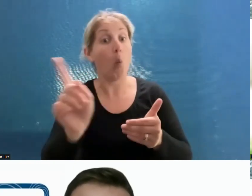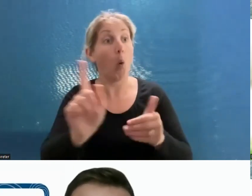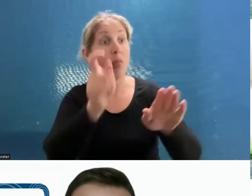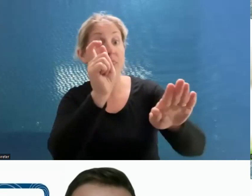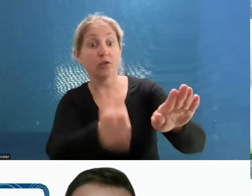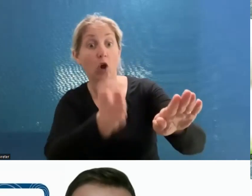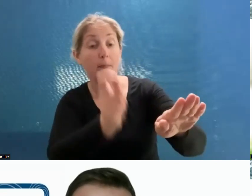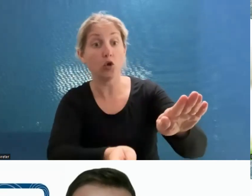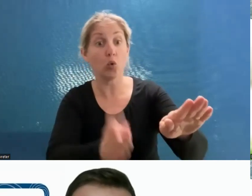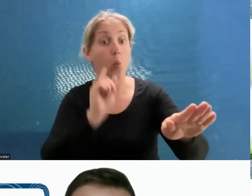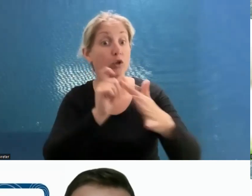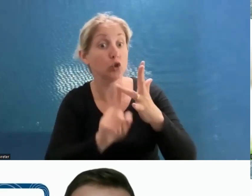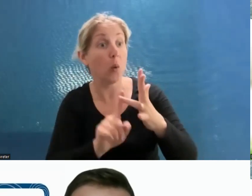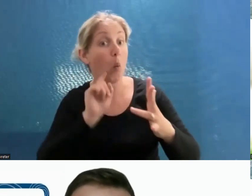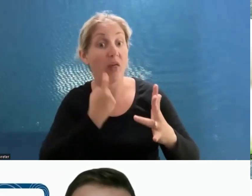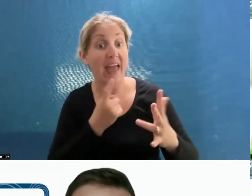with us, or disagreeing with us.